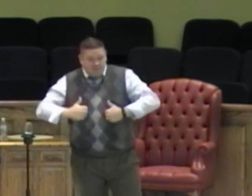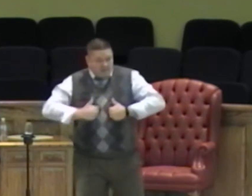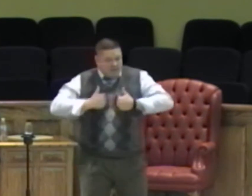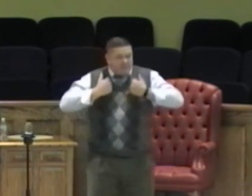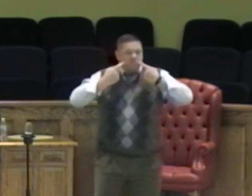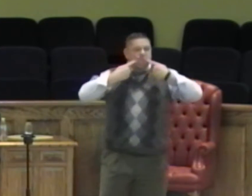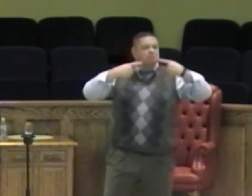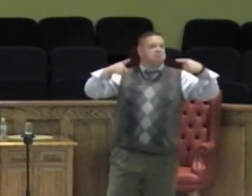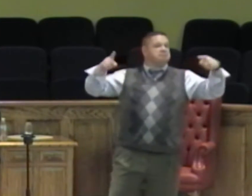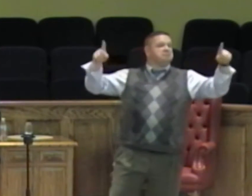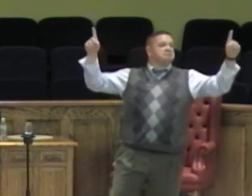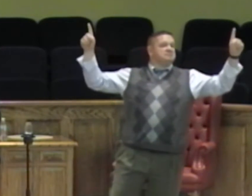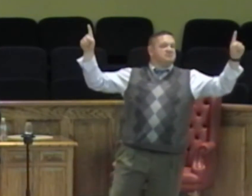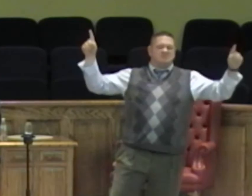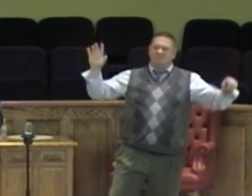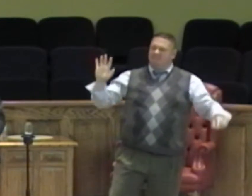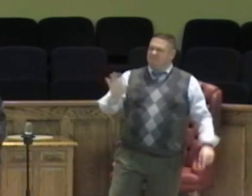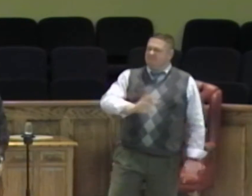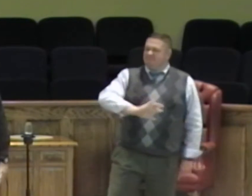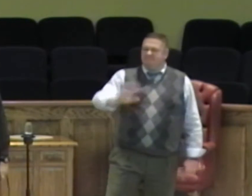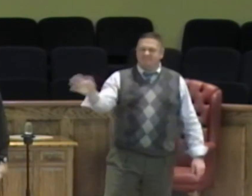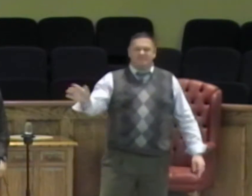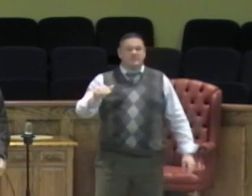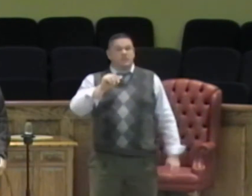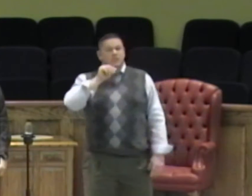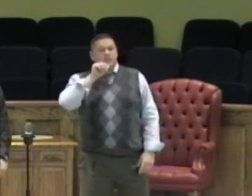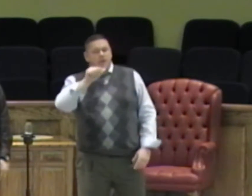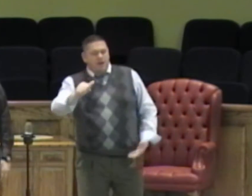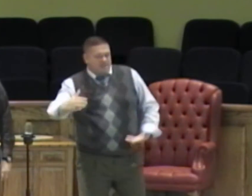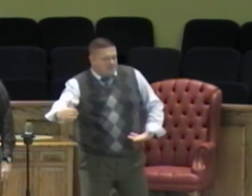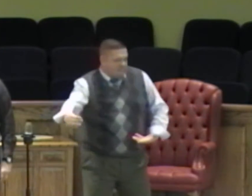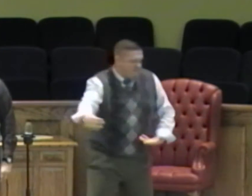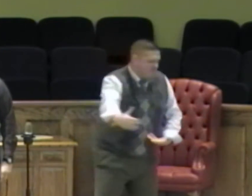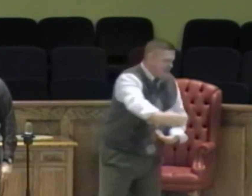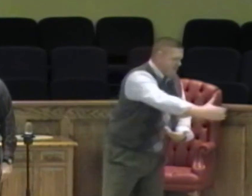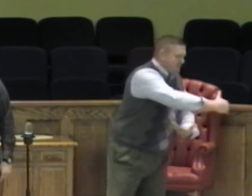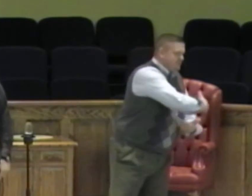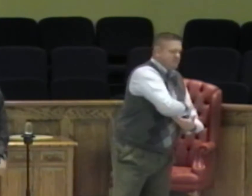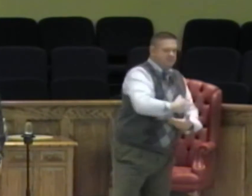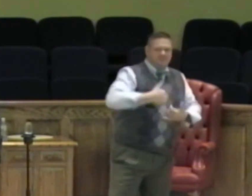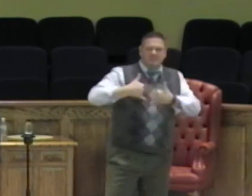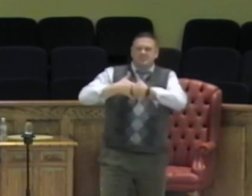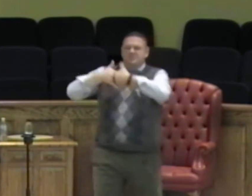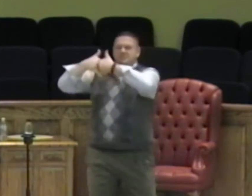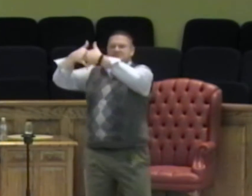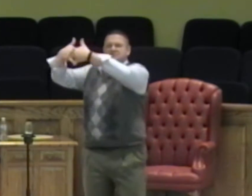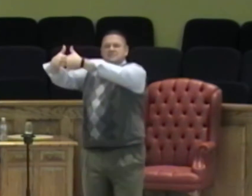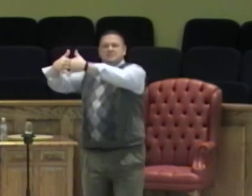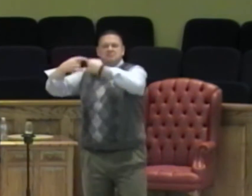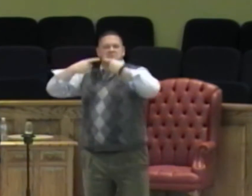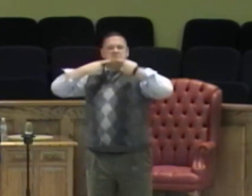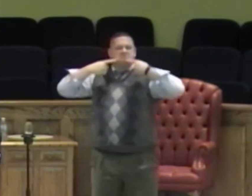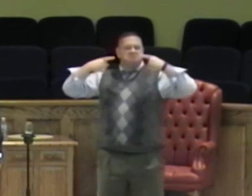Its not all about the treasures Or the trophies that I've won